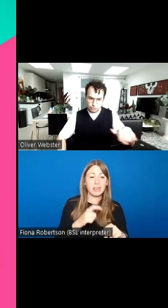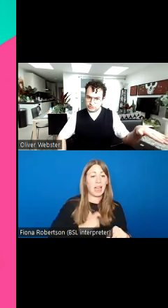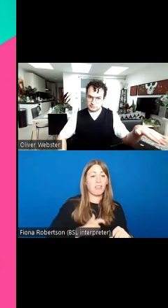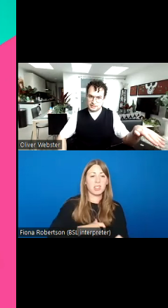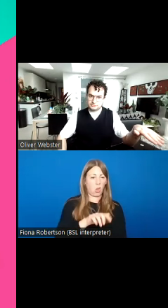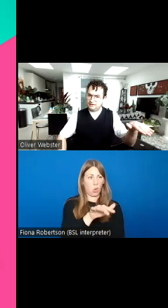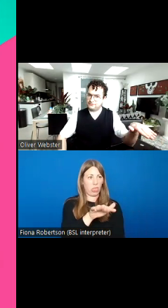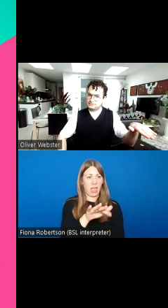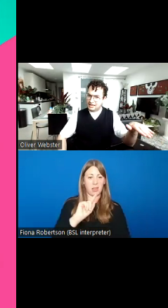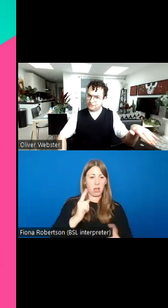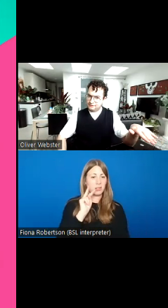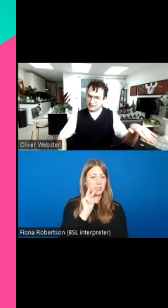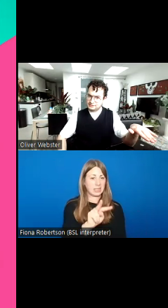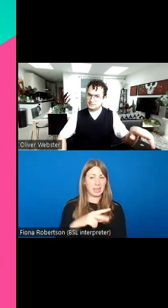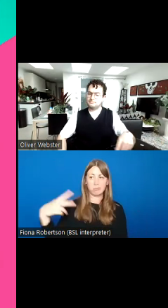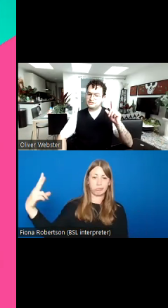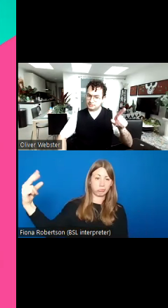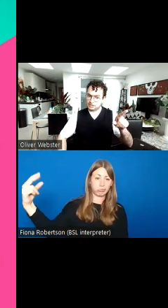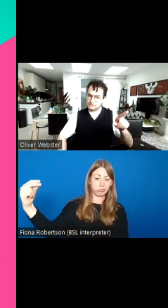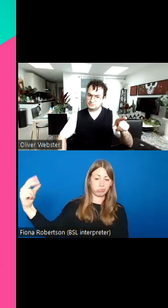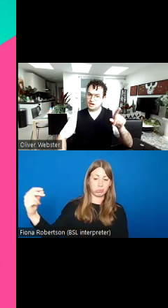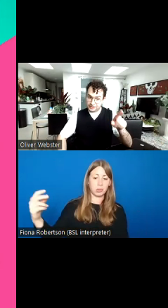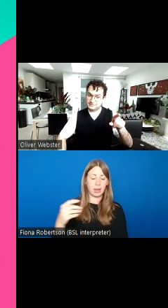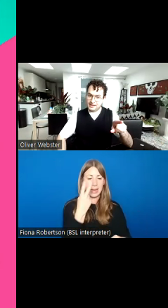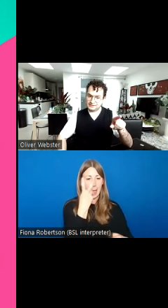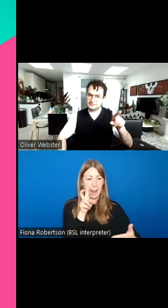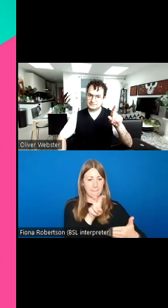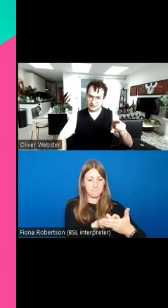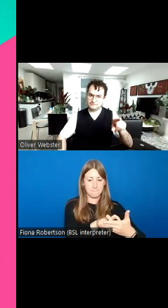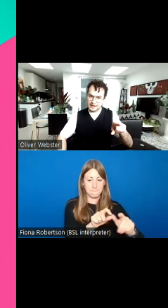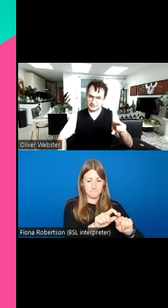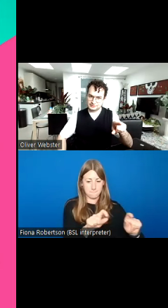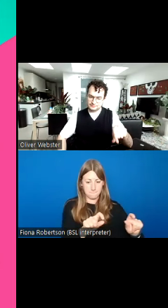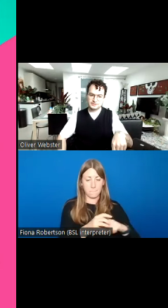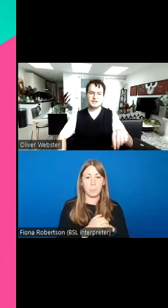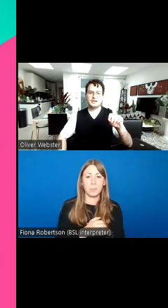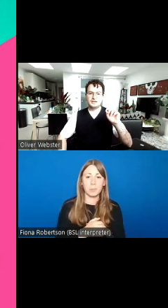Don't subtitle evident sound effects, but subtitle unexpected sound effects.